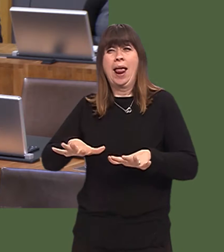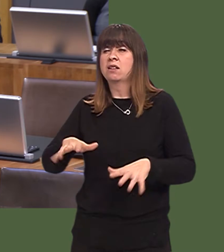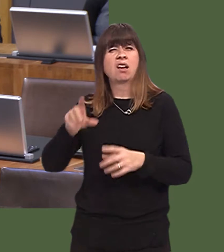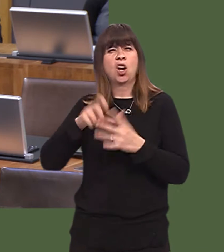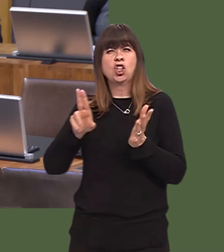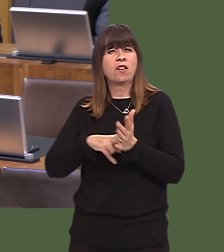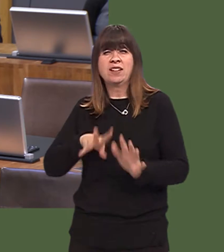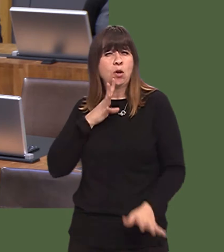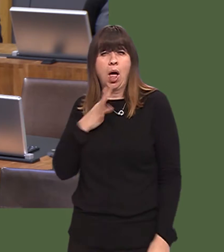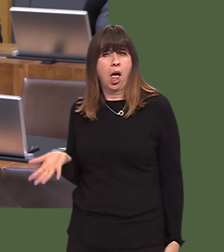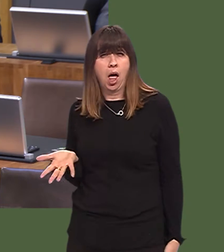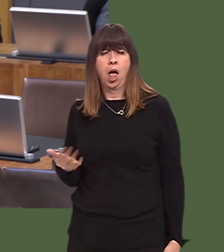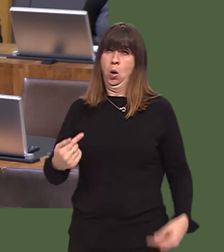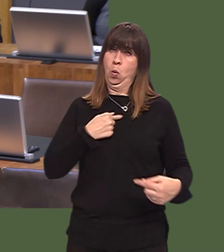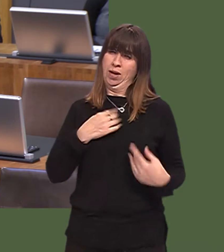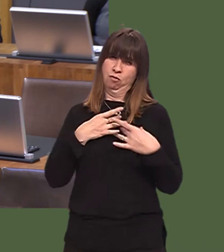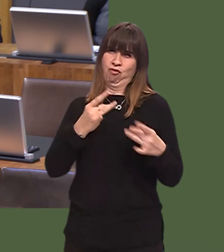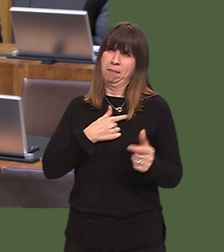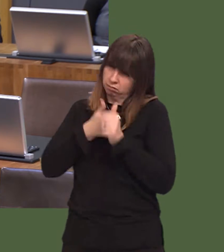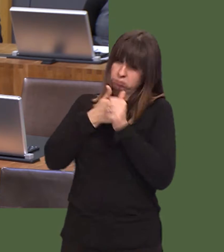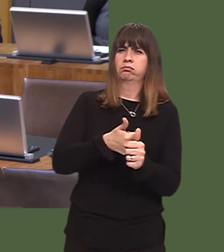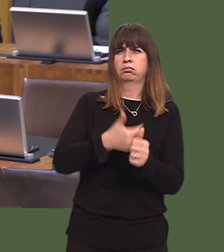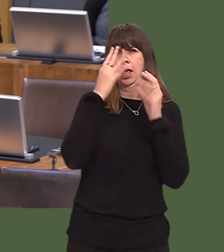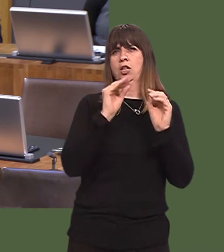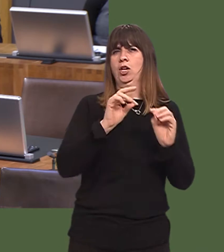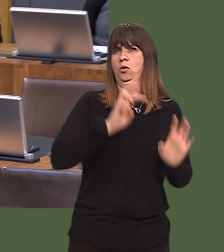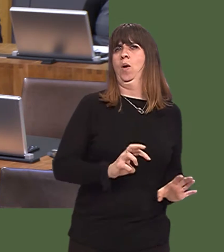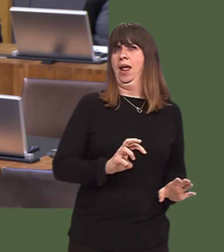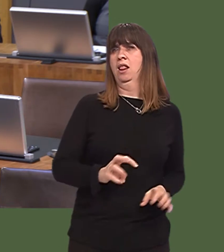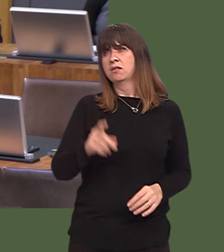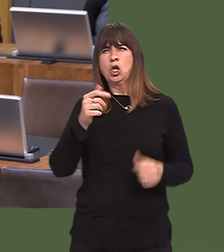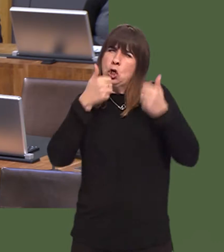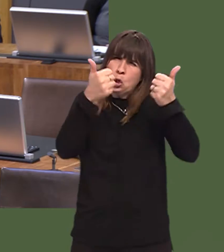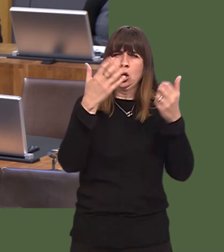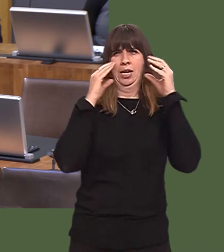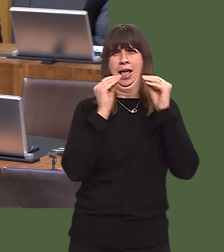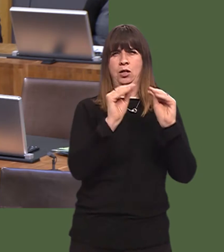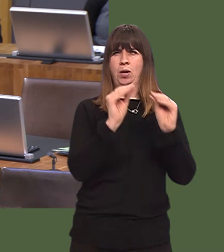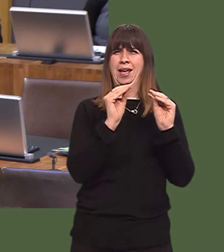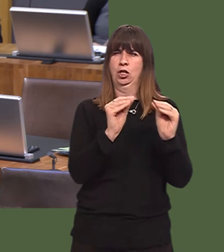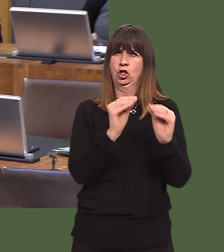Thatís what we stand for. They will never understand what it means to get a good education and good opportunities,